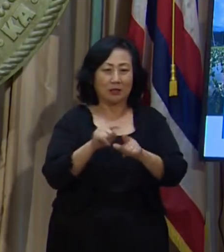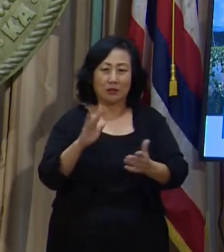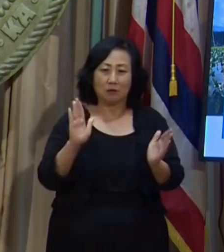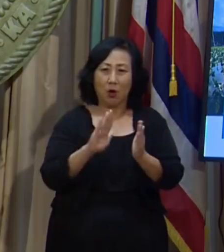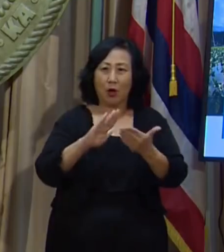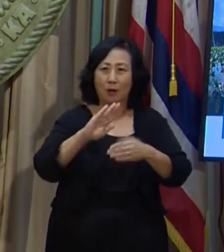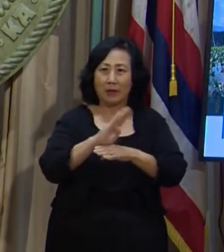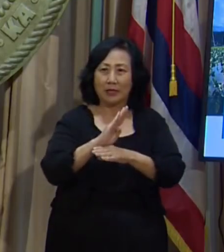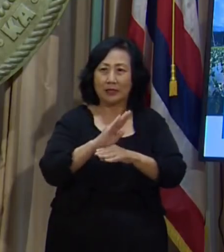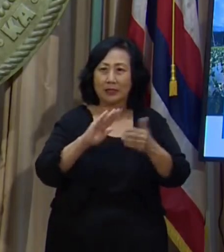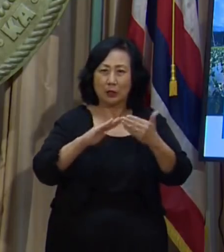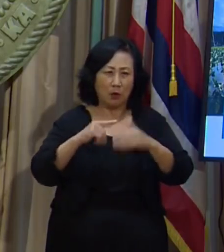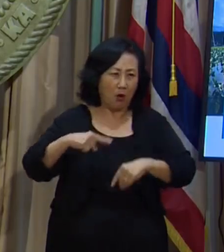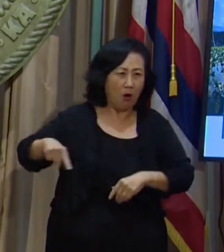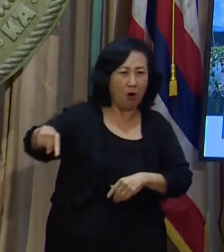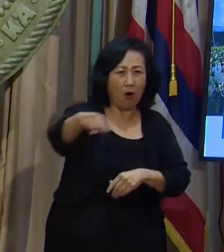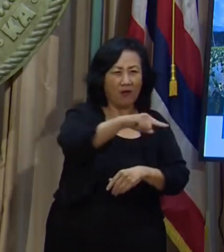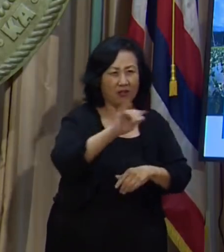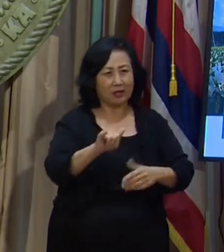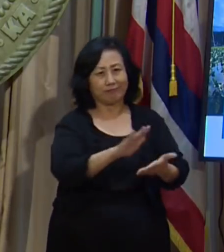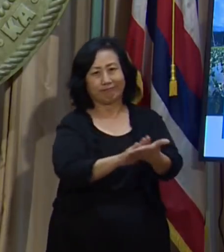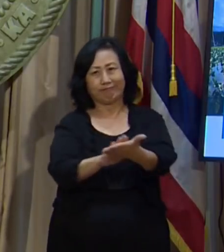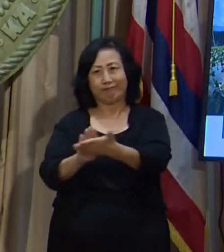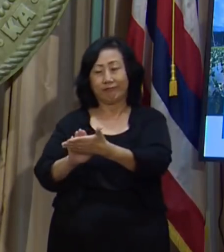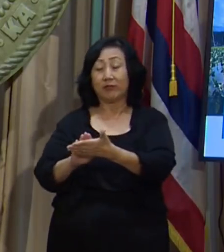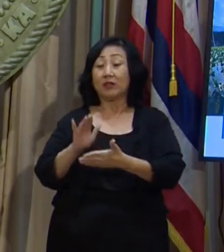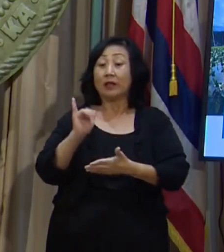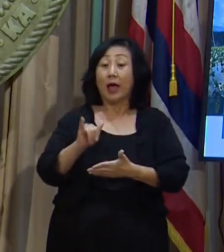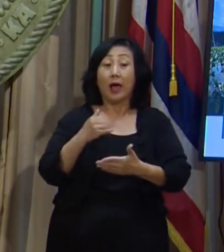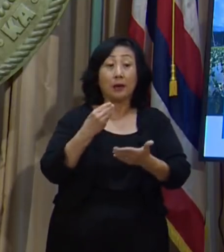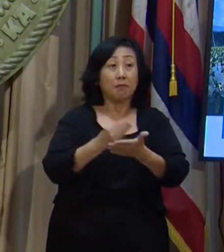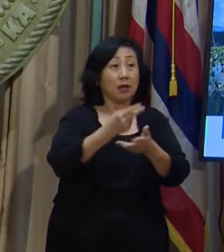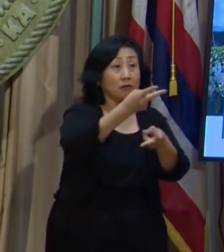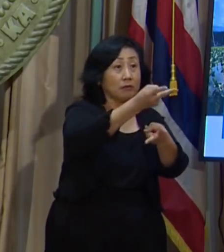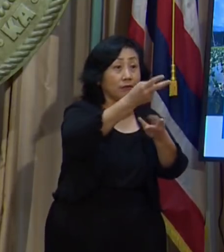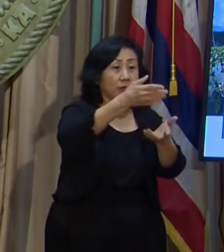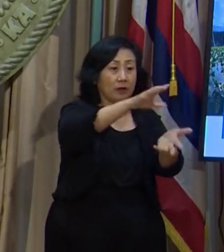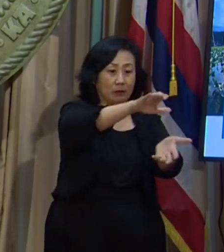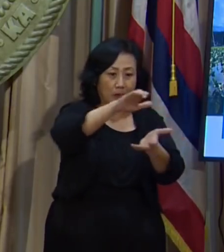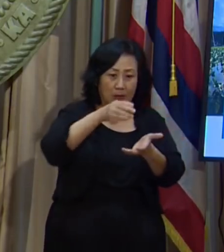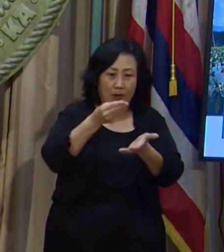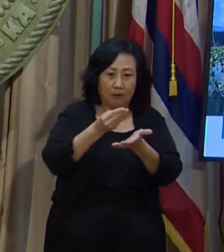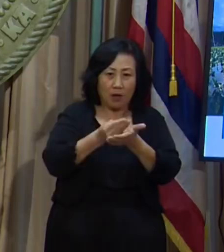EFFORT PUT FORWARD BY HAWAII'S FINANCIAL INSTITUTIONS AND OUR SMALL BUSINESS COMMUNITY.